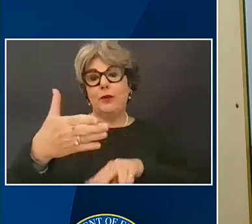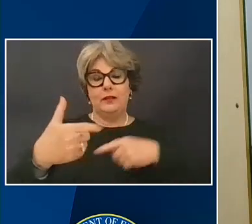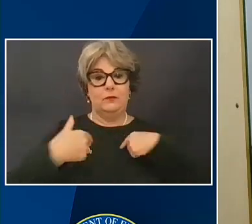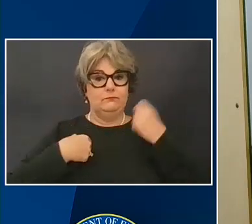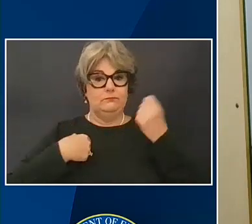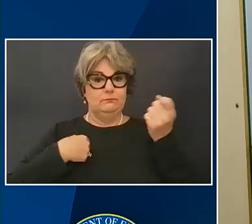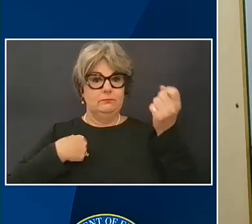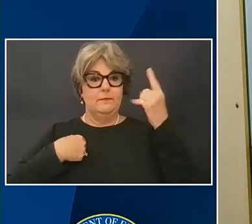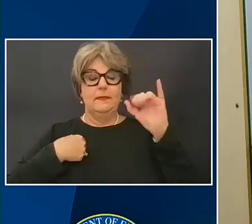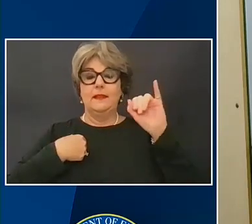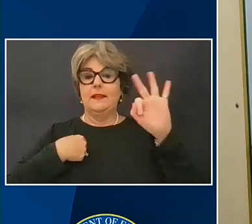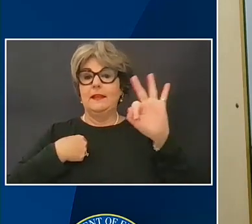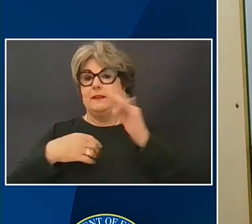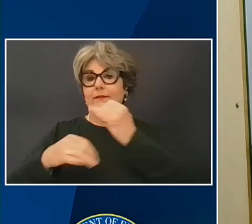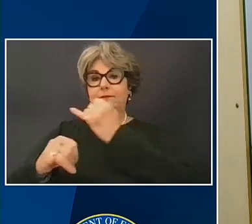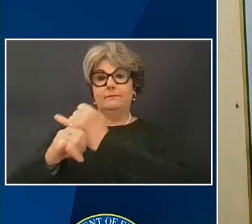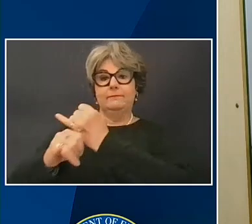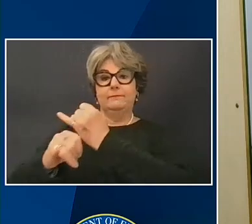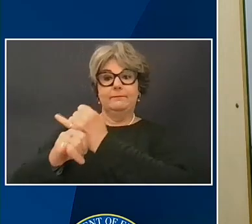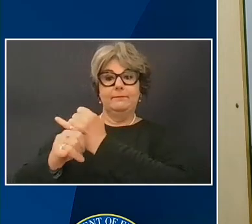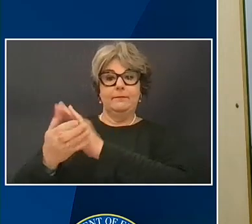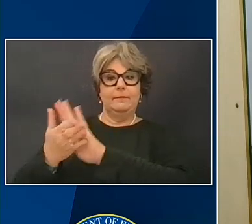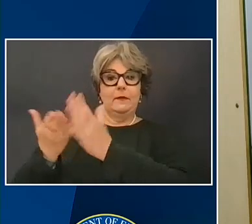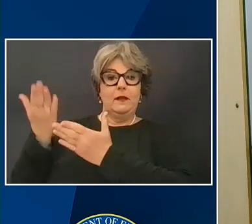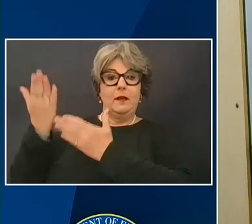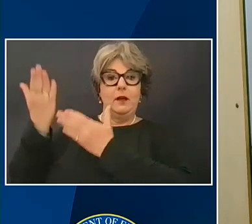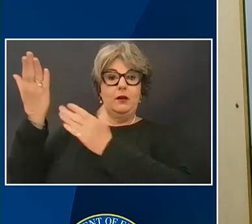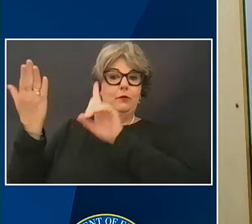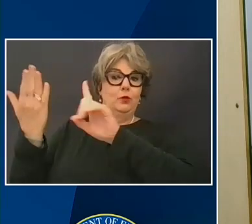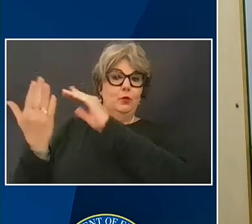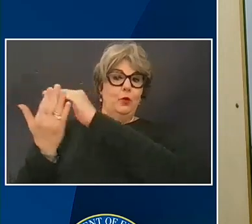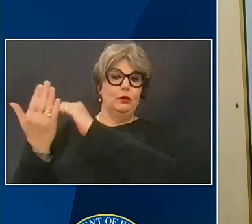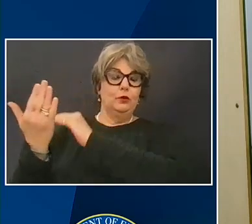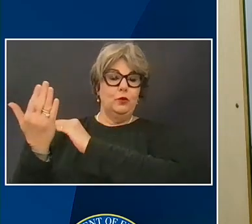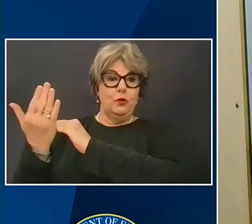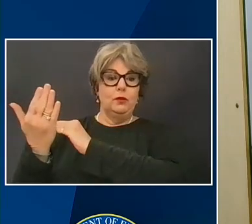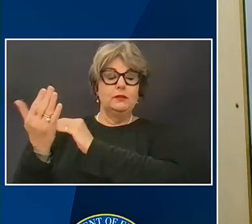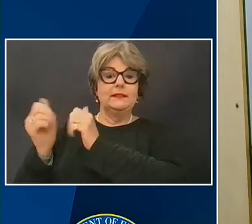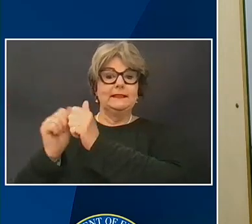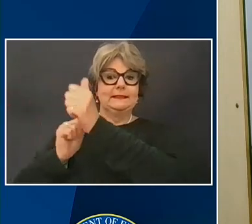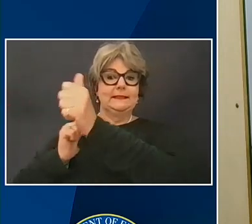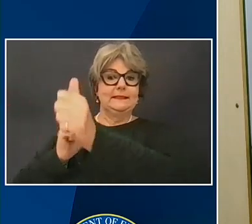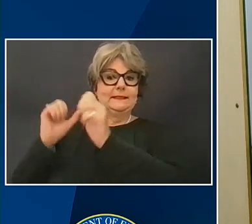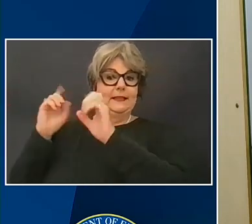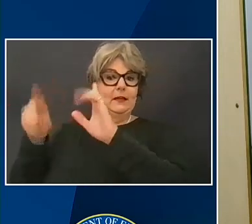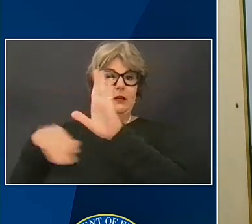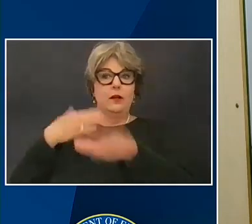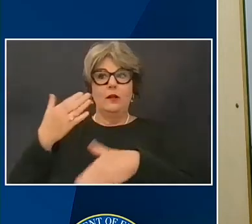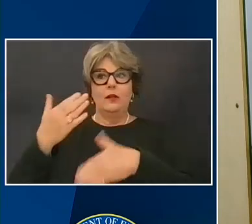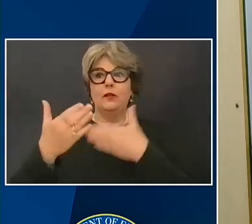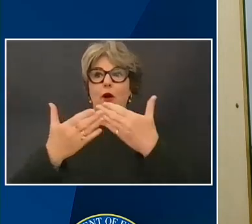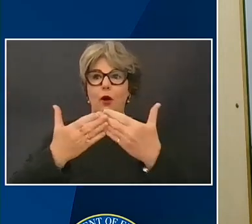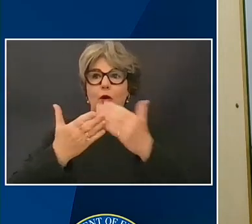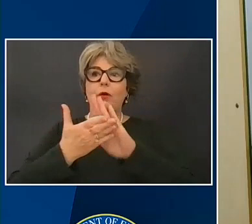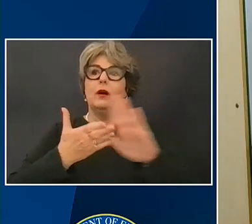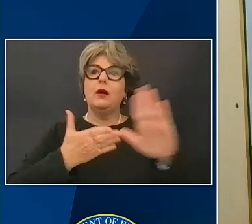institution offers one course via distance education, the entire institution is required to take attendance.